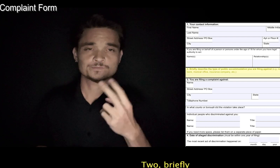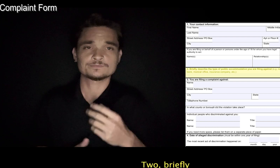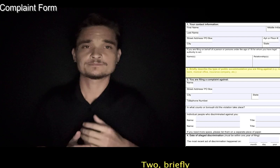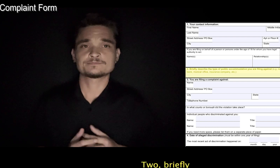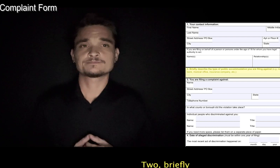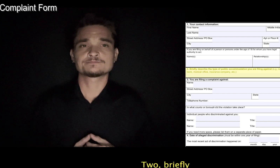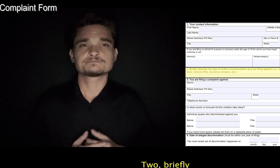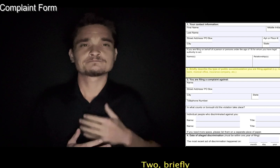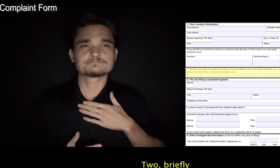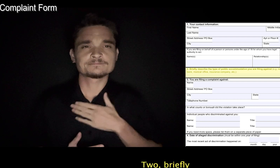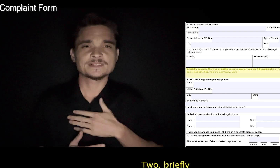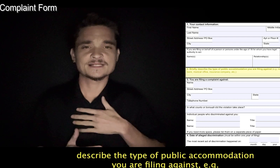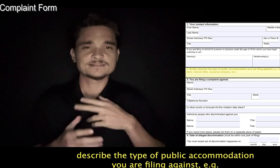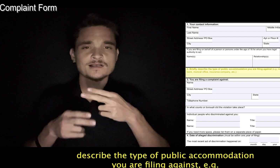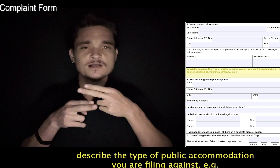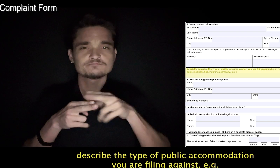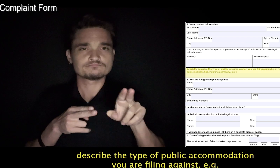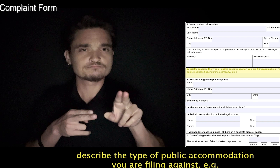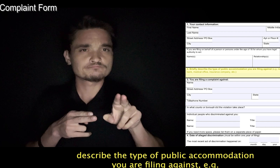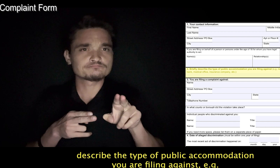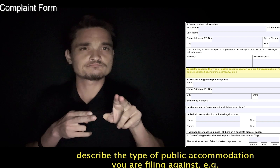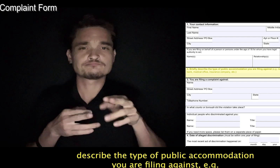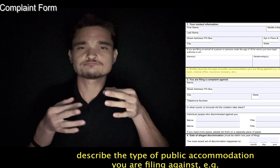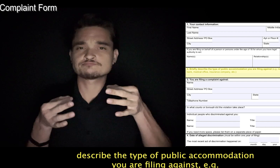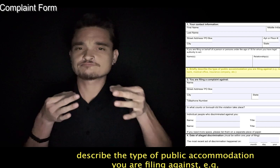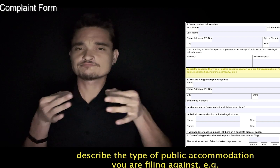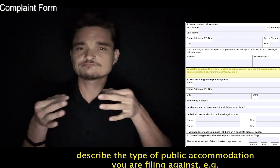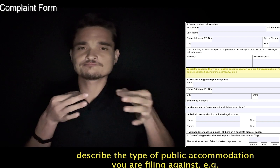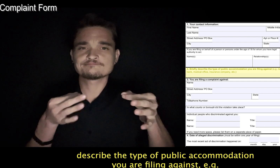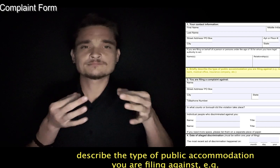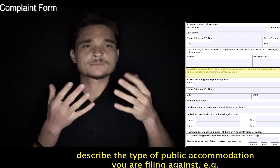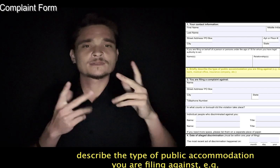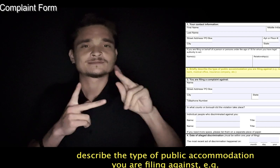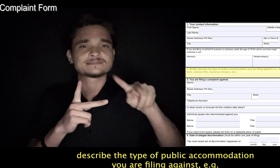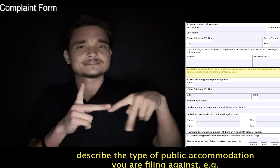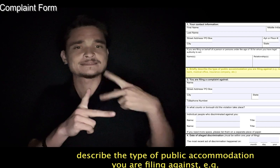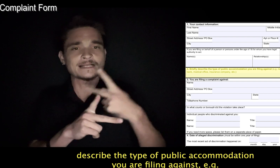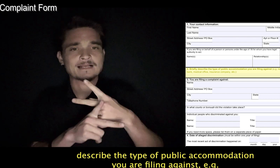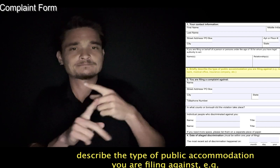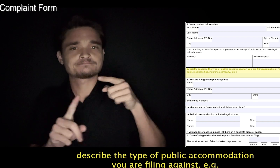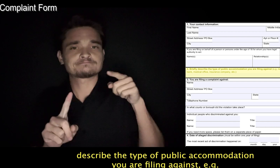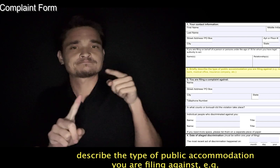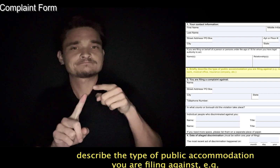Two, briefly describe the type of public accommodation you are filing against, e.g.